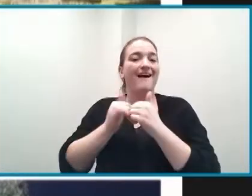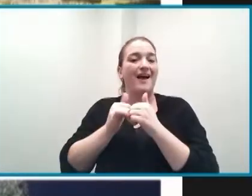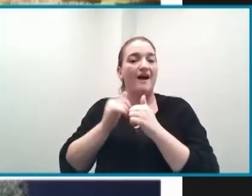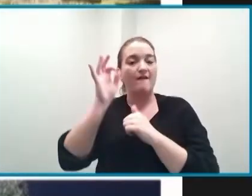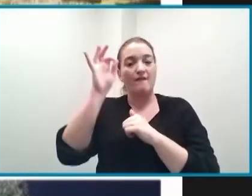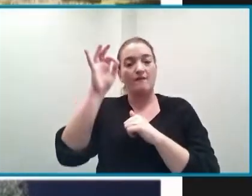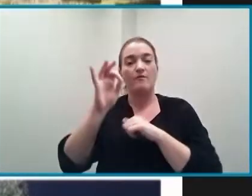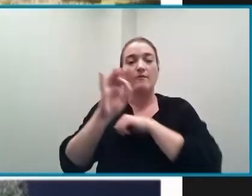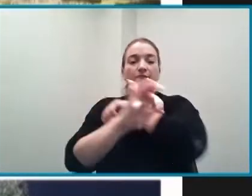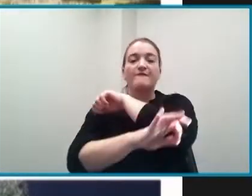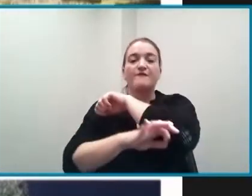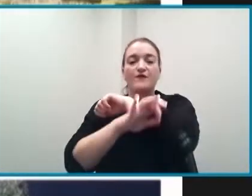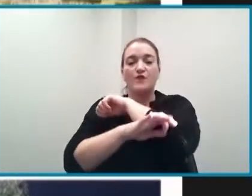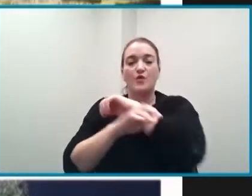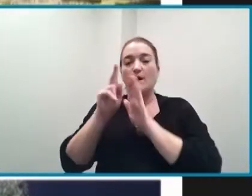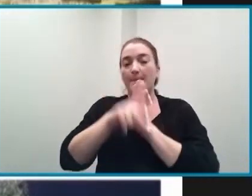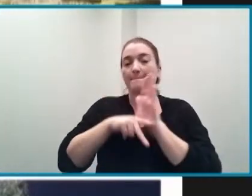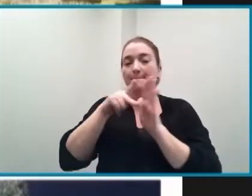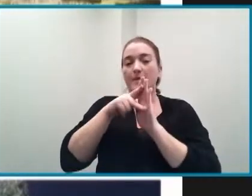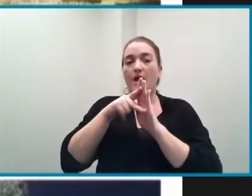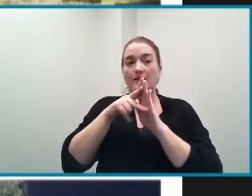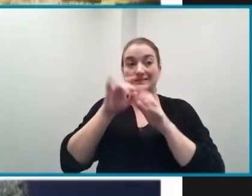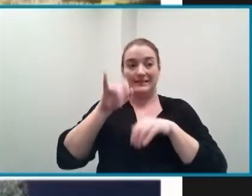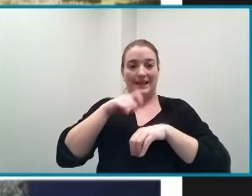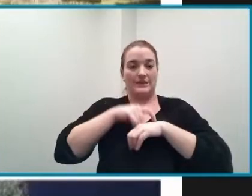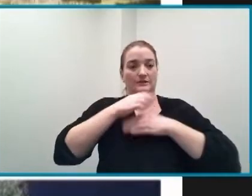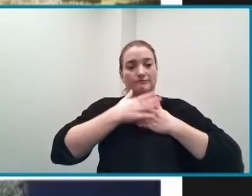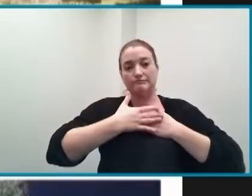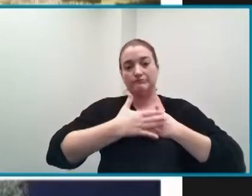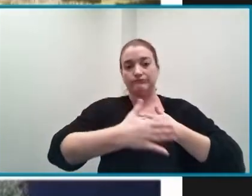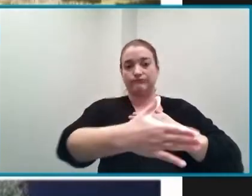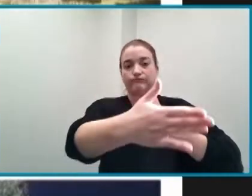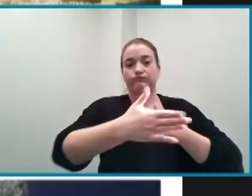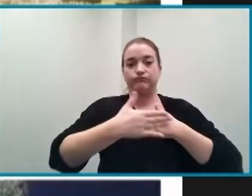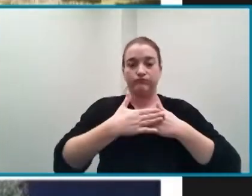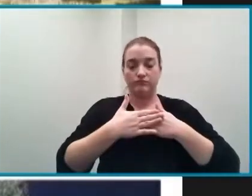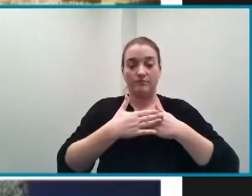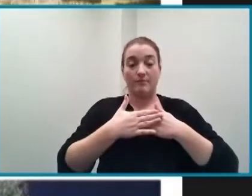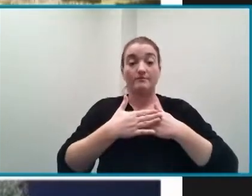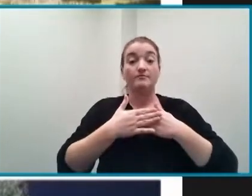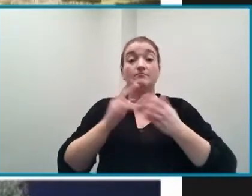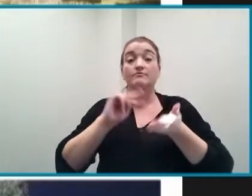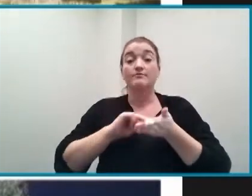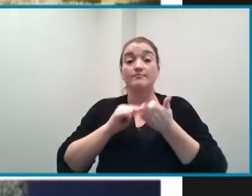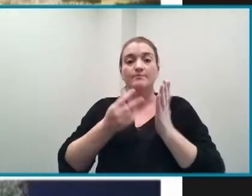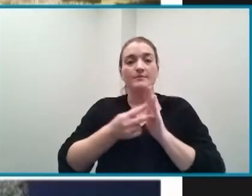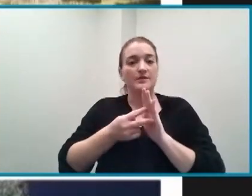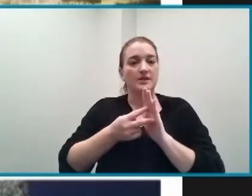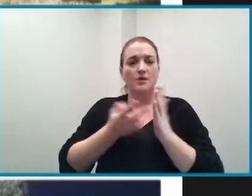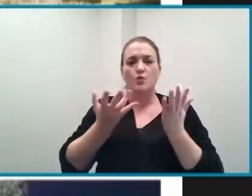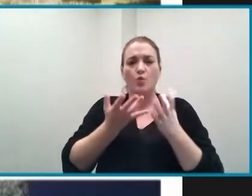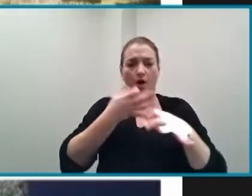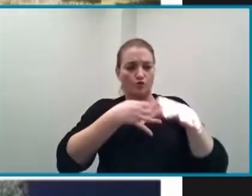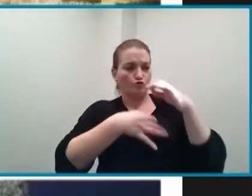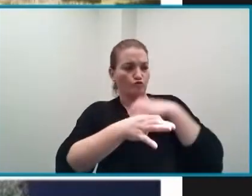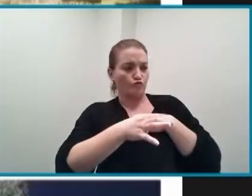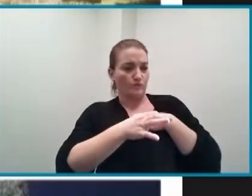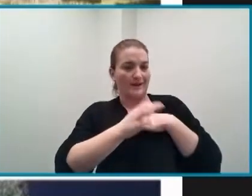since then. In return for our nations and our people, uh, we could come to the us, we could study, we could work,